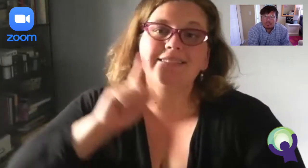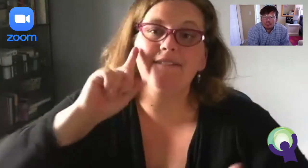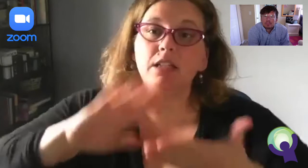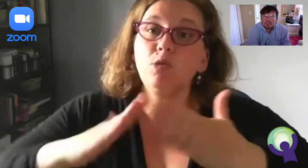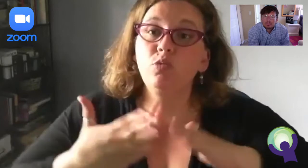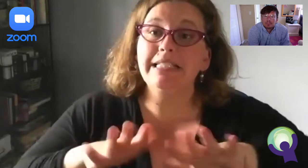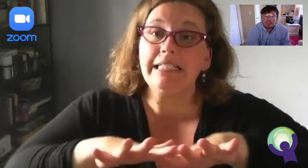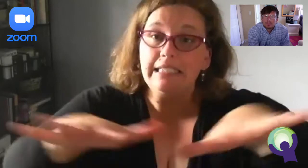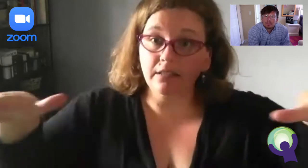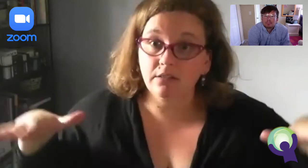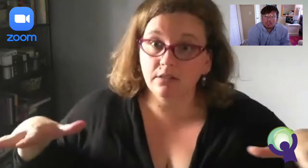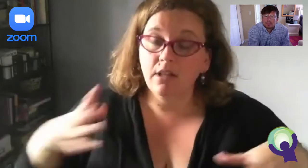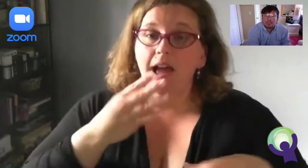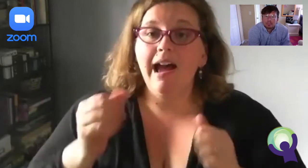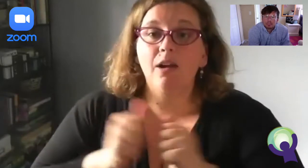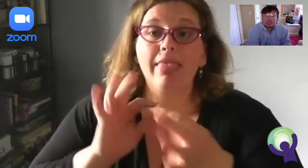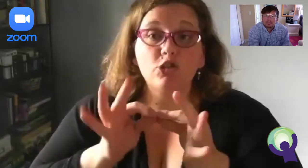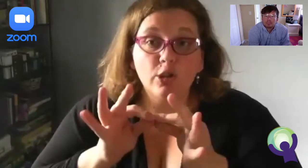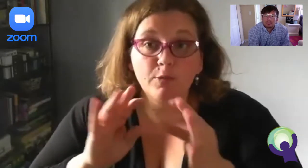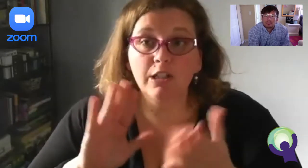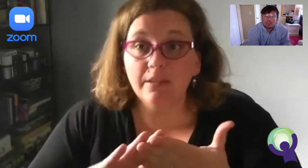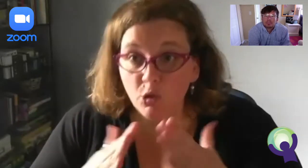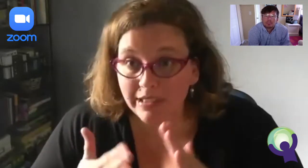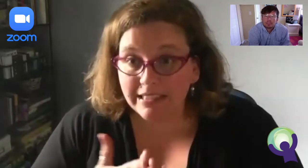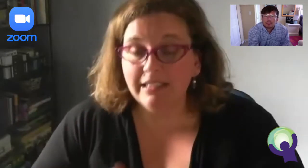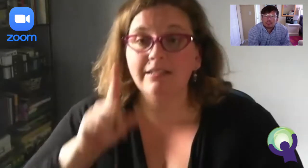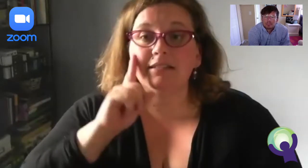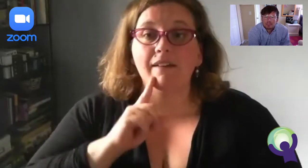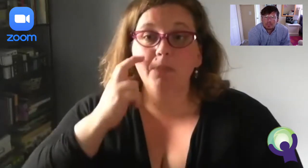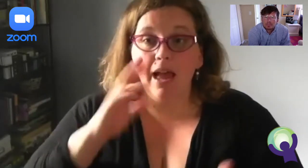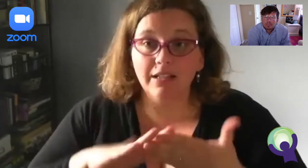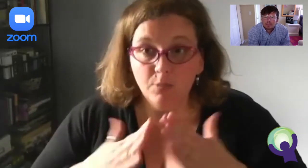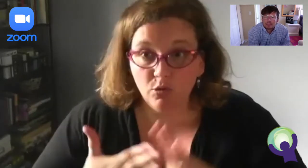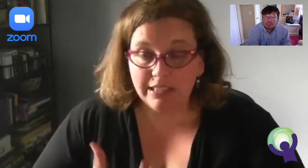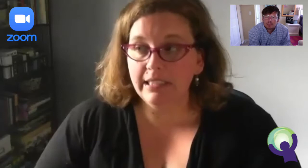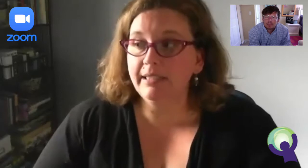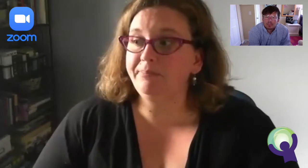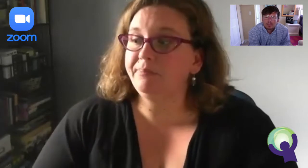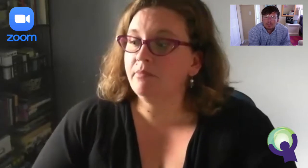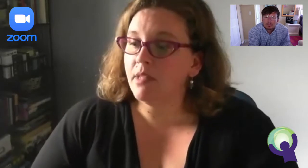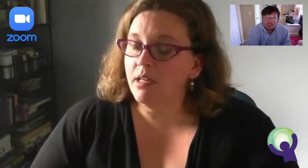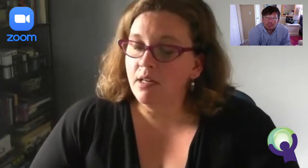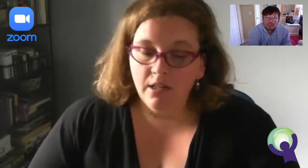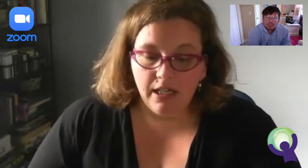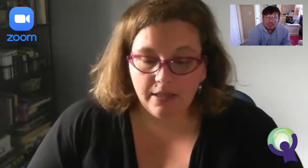deafness field in general and the deaf community and working with the deaf community the deafblind community the interpreting